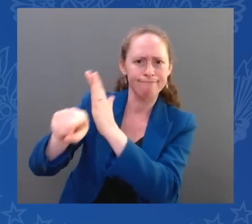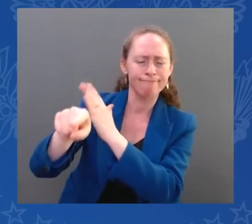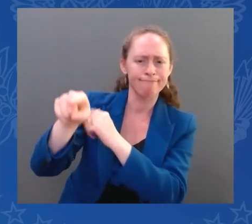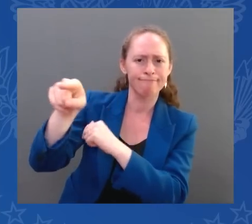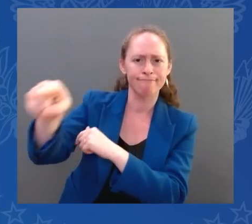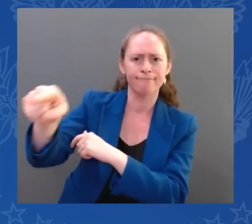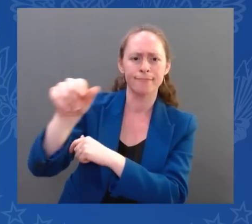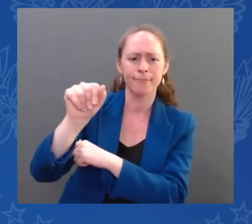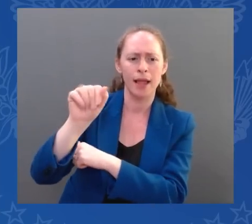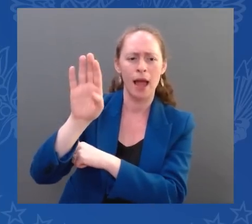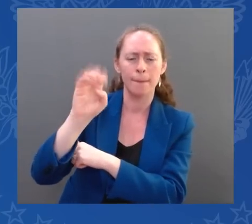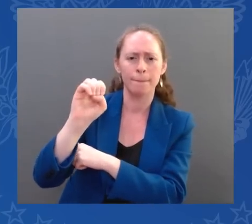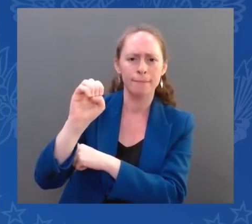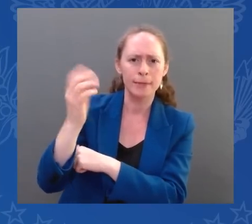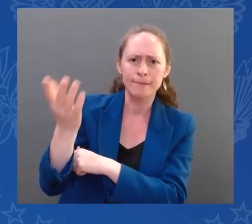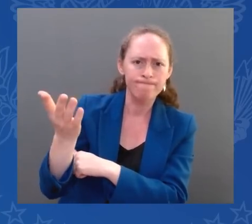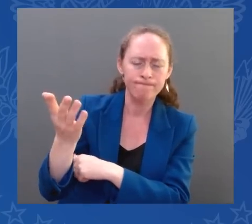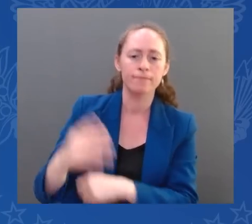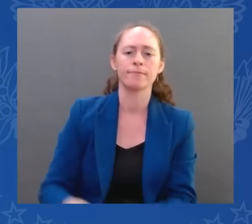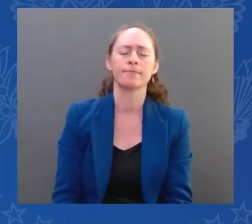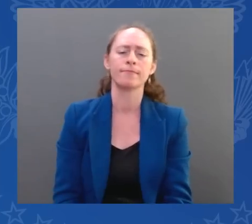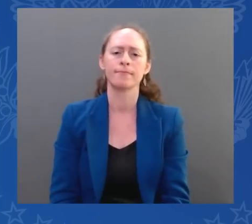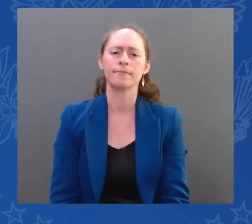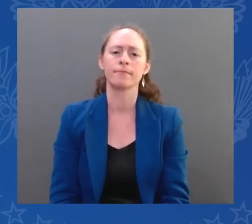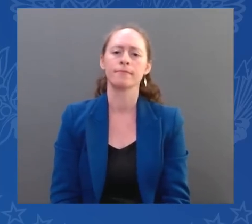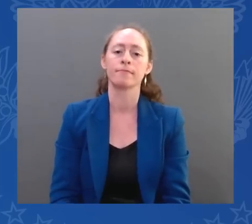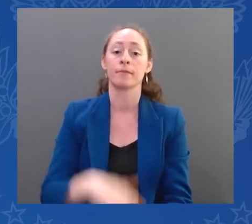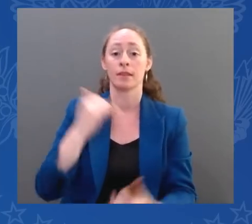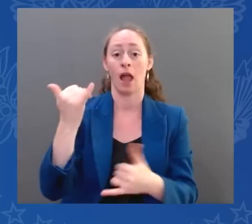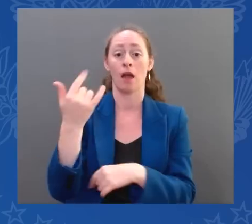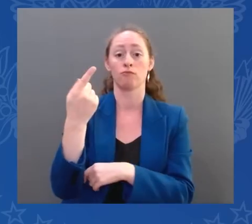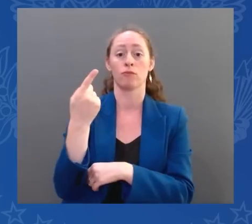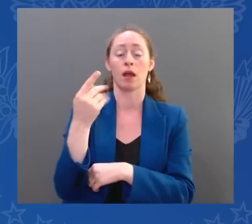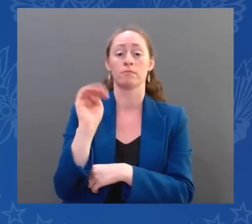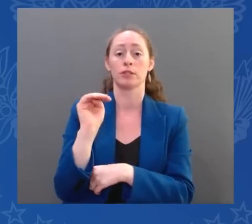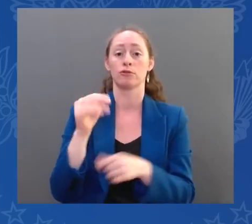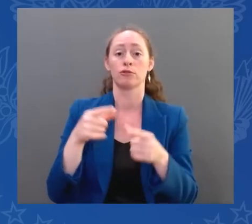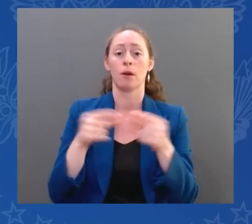is a very solid guy. Japan is a very, very stable ally.